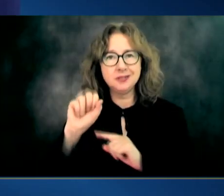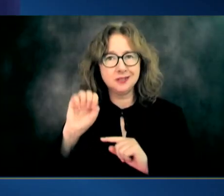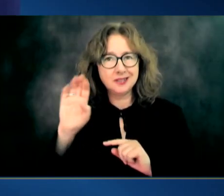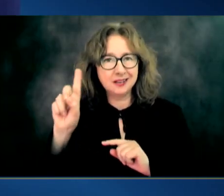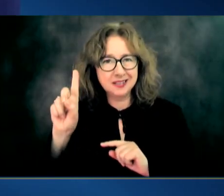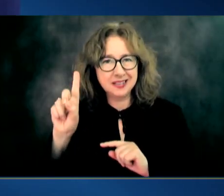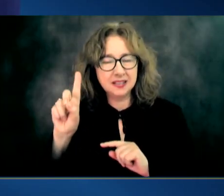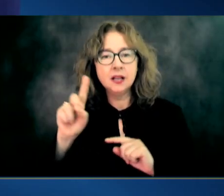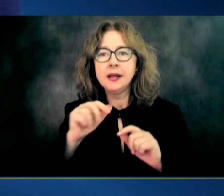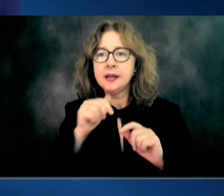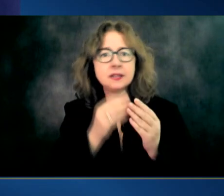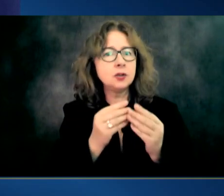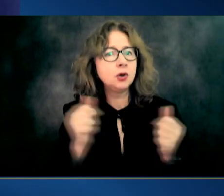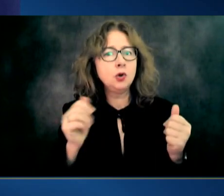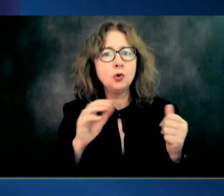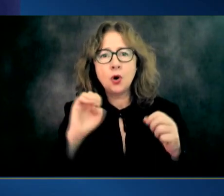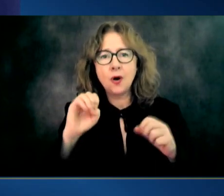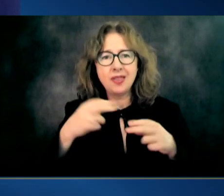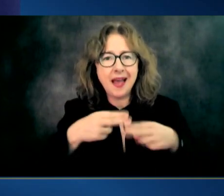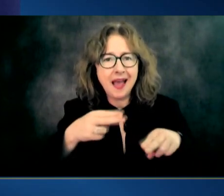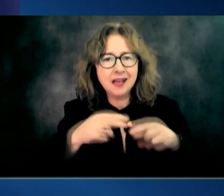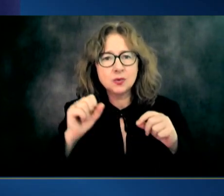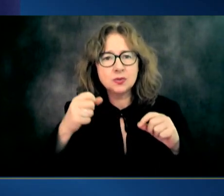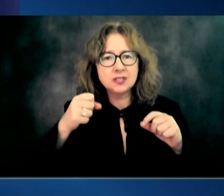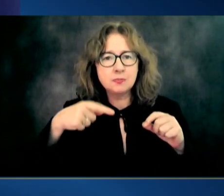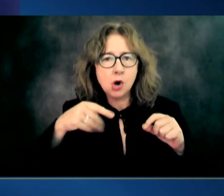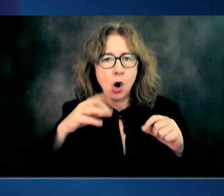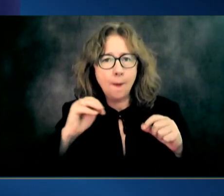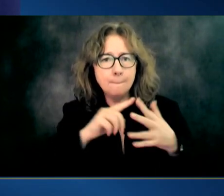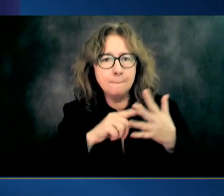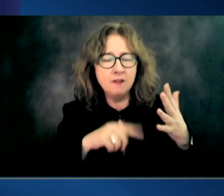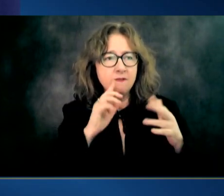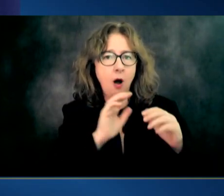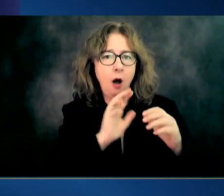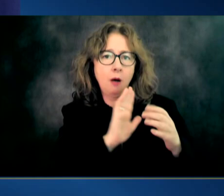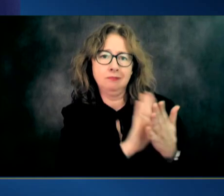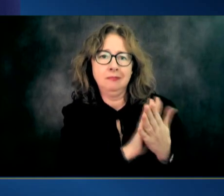right? And so, could you talk a little bit about how -- even though you are living now